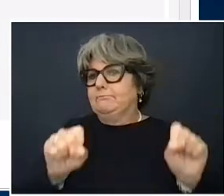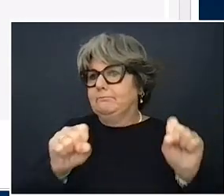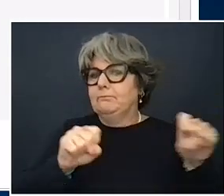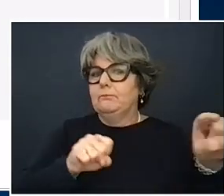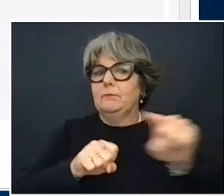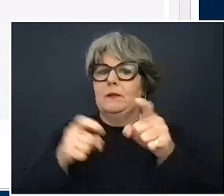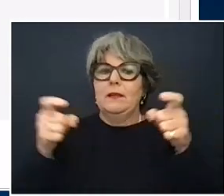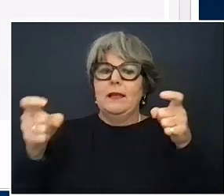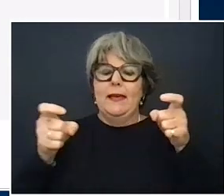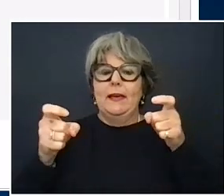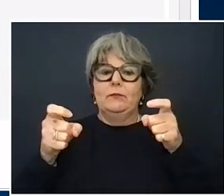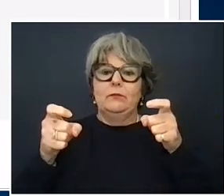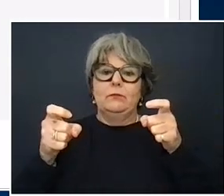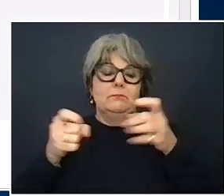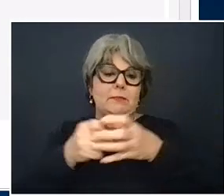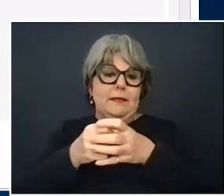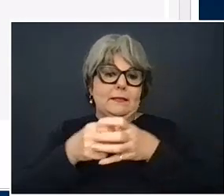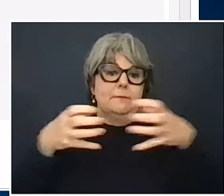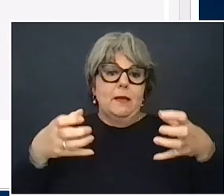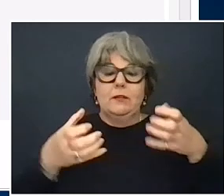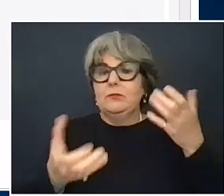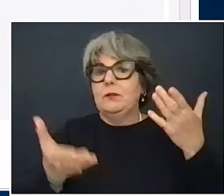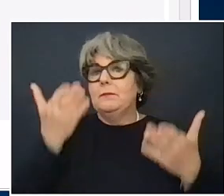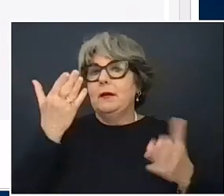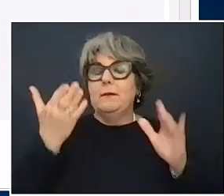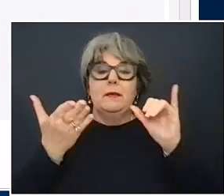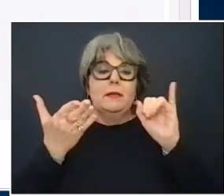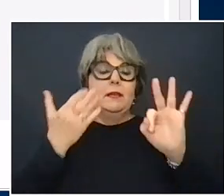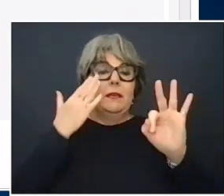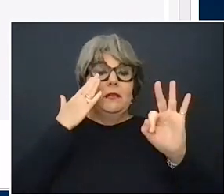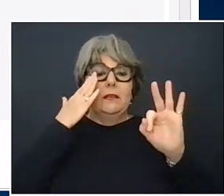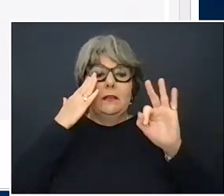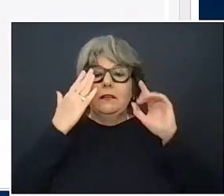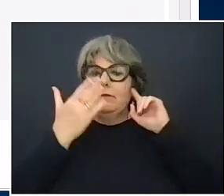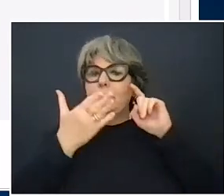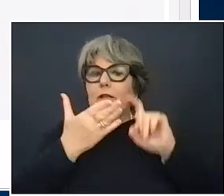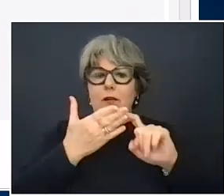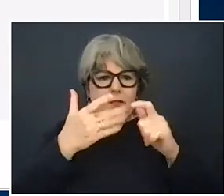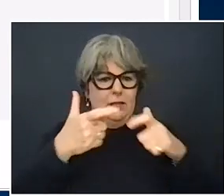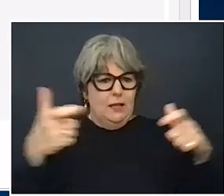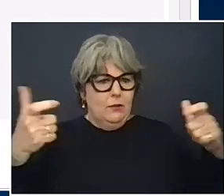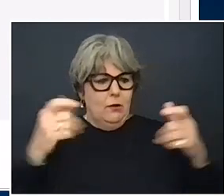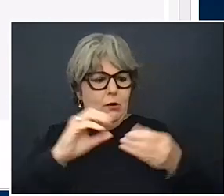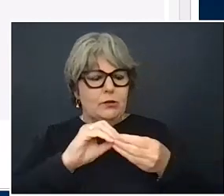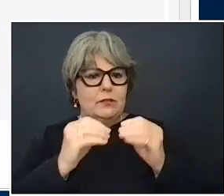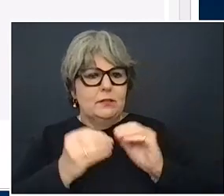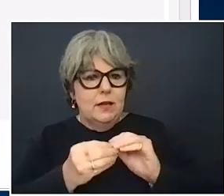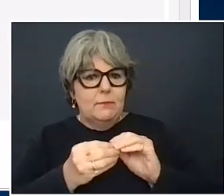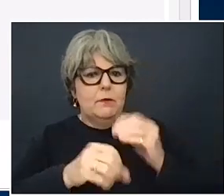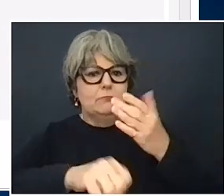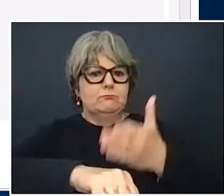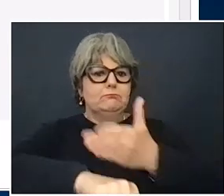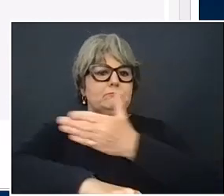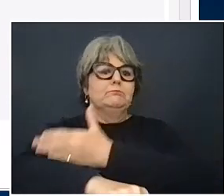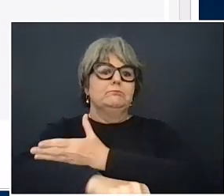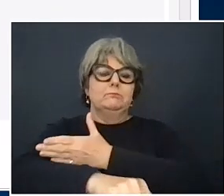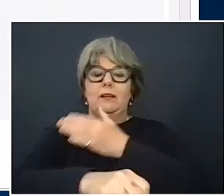So meaning if we see a large number of gains of institutions, then that just puts